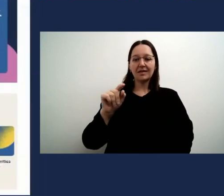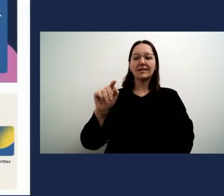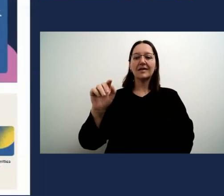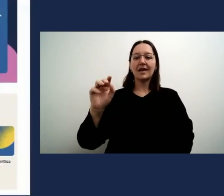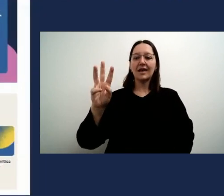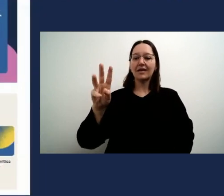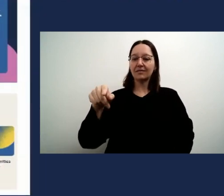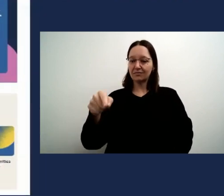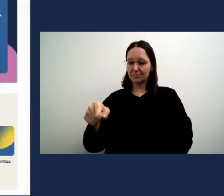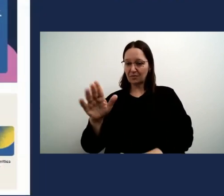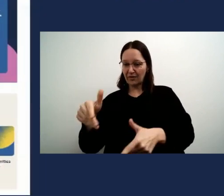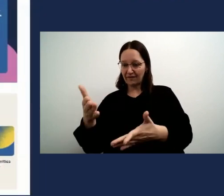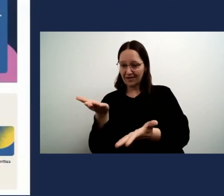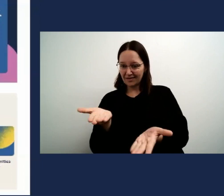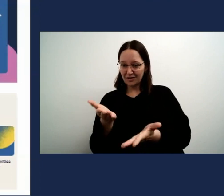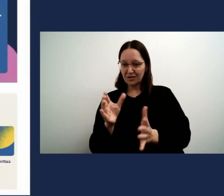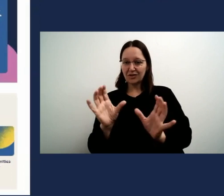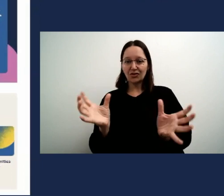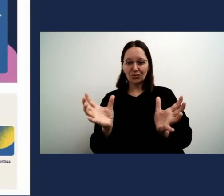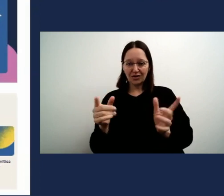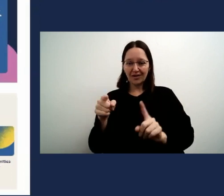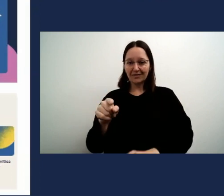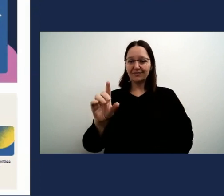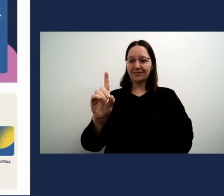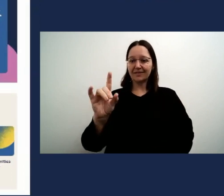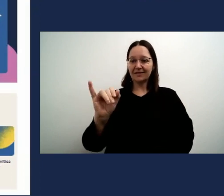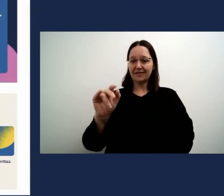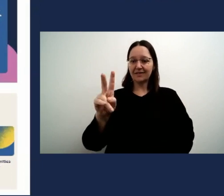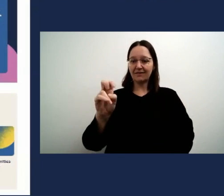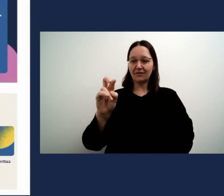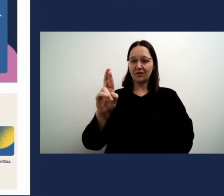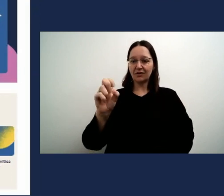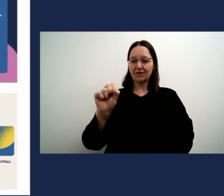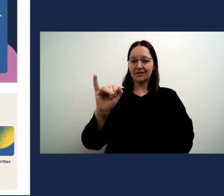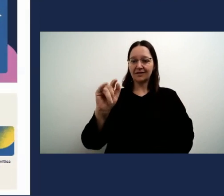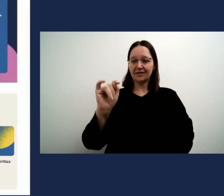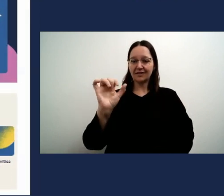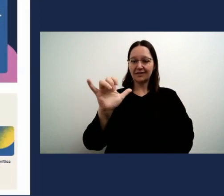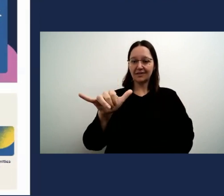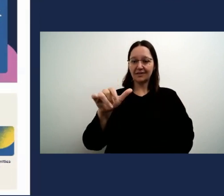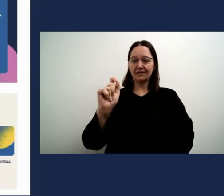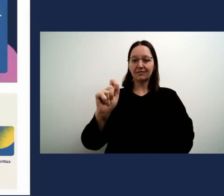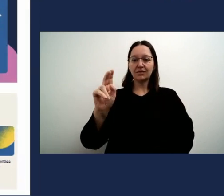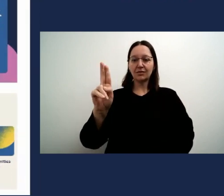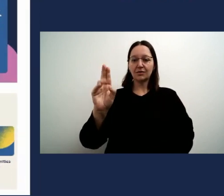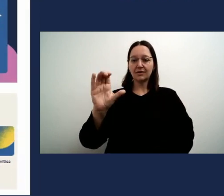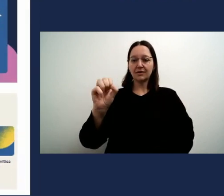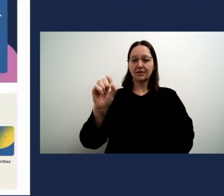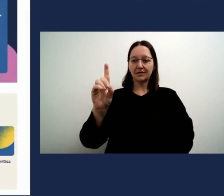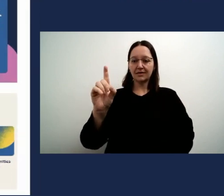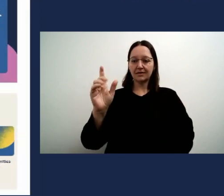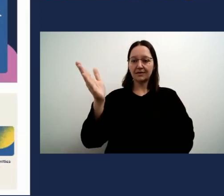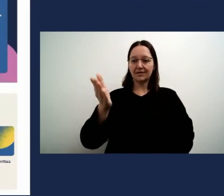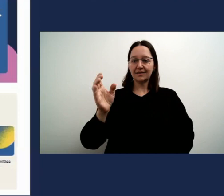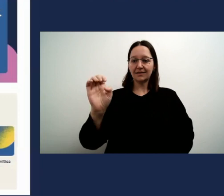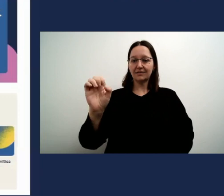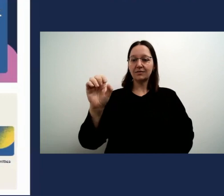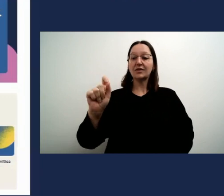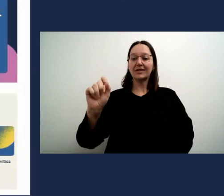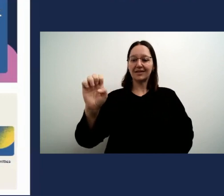Welcome, everyone. My name is Sean Randall Travers. Pronouns he and him. Before we